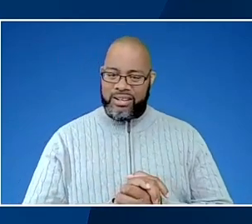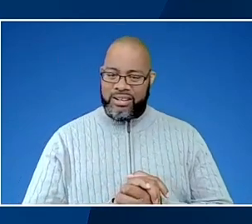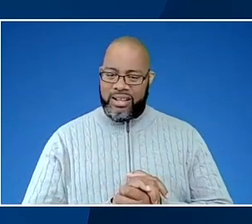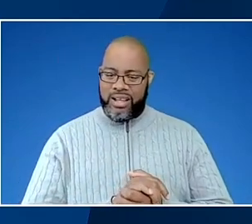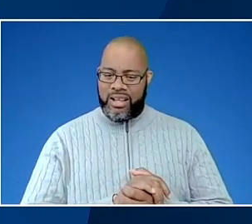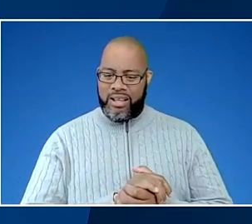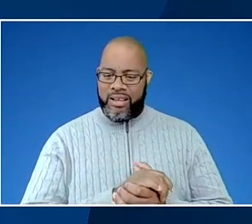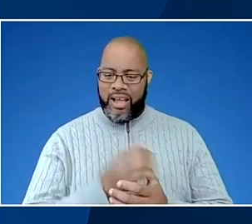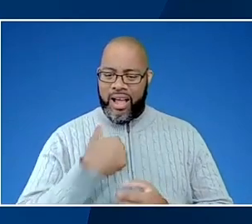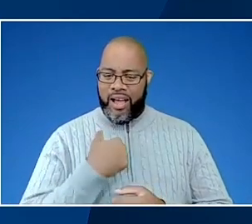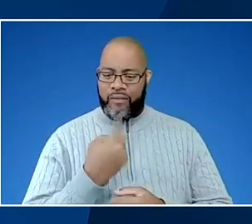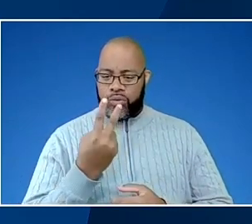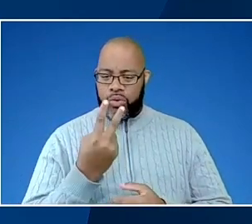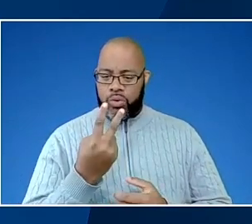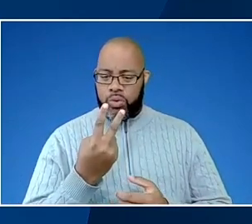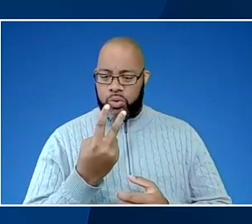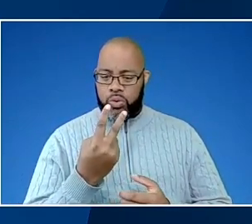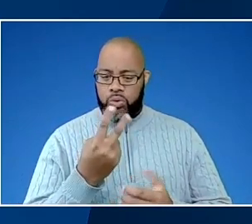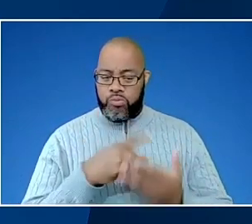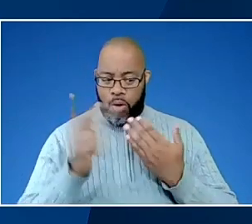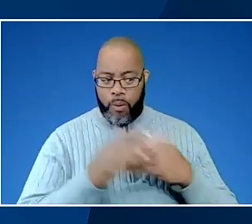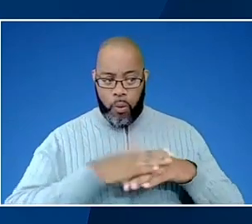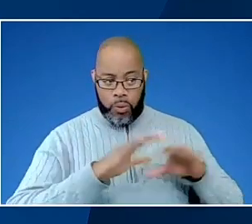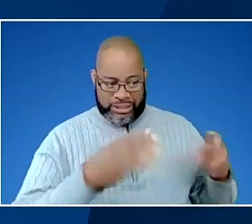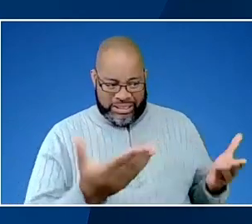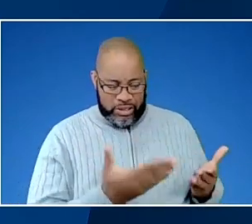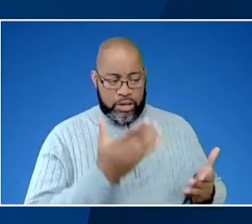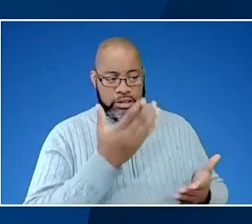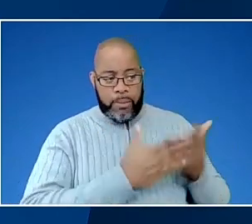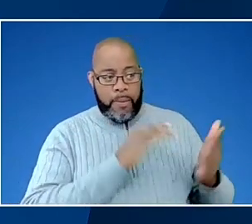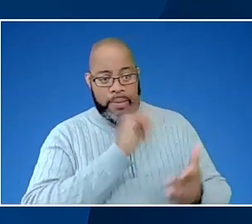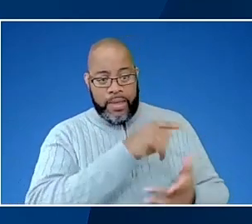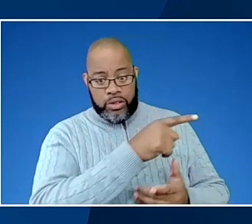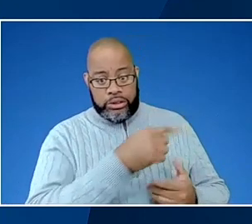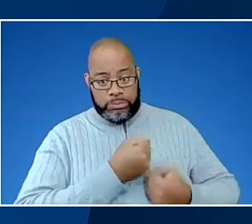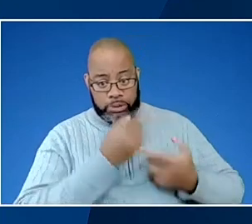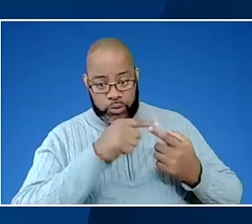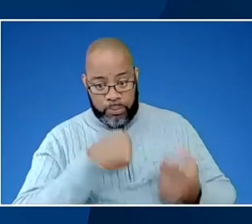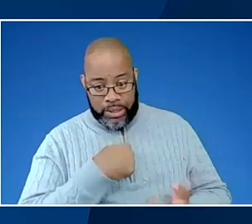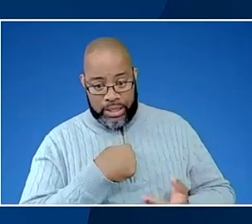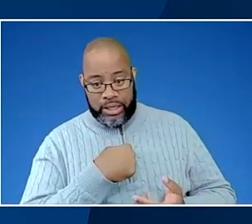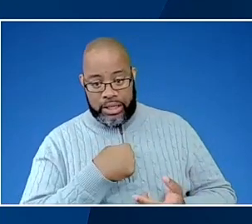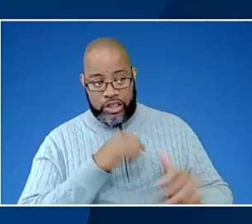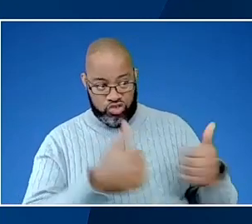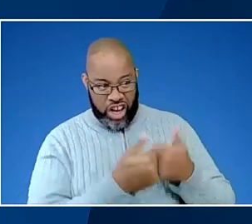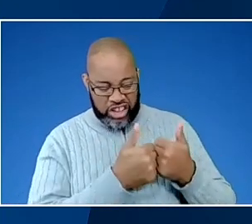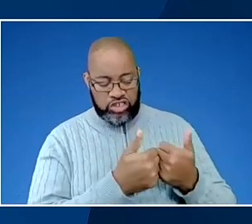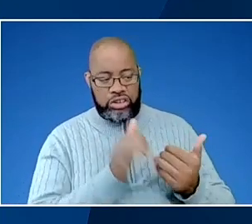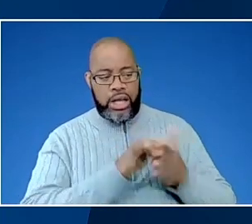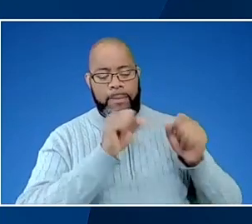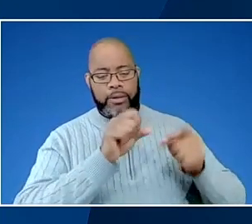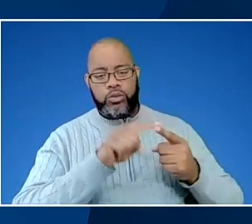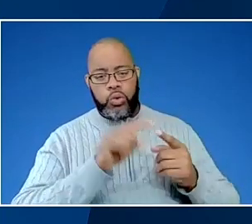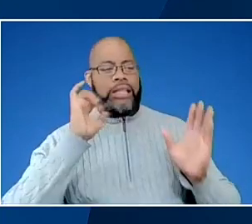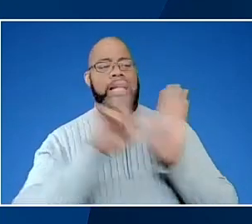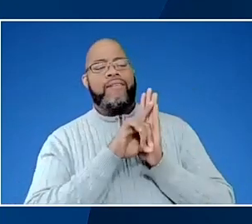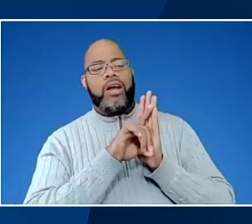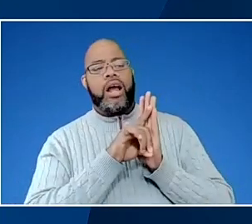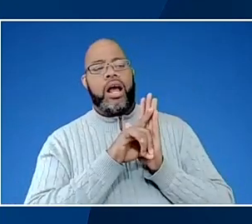site, and some of the challenges that they expressed to me was the ability to identify and if Pell eligibility was